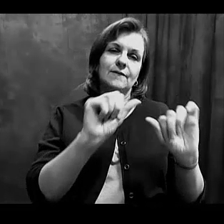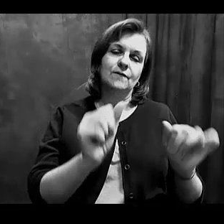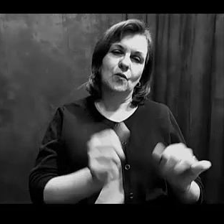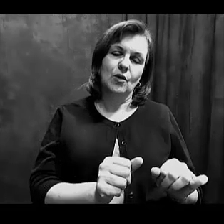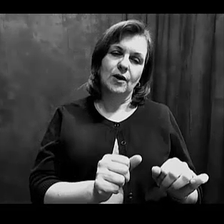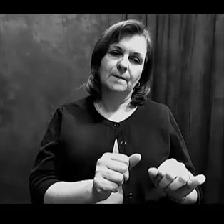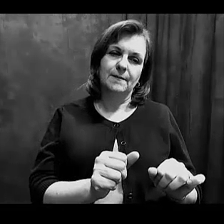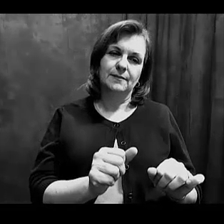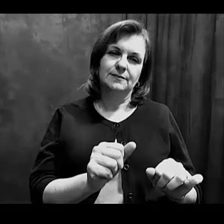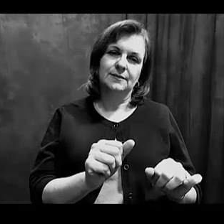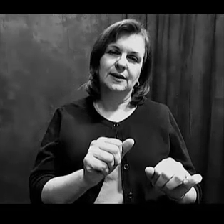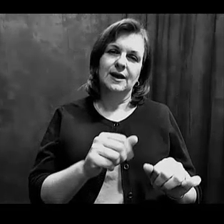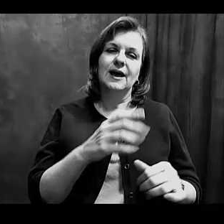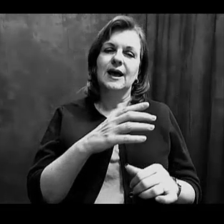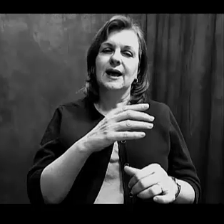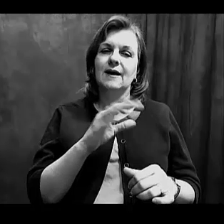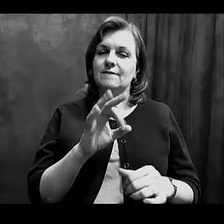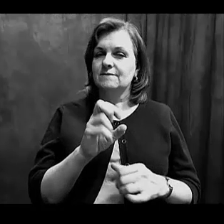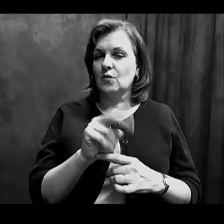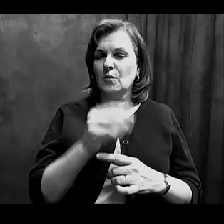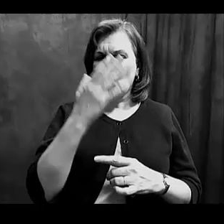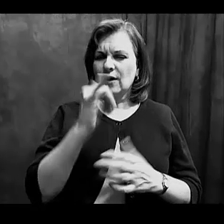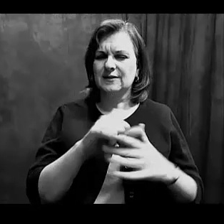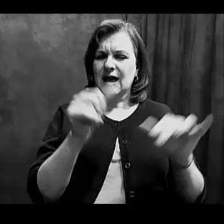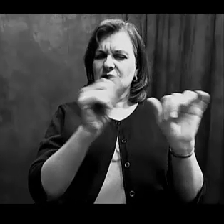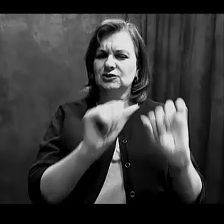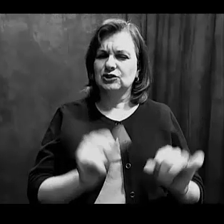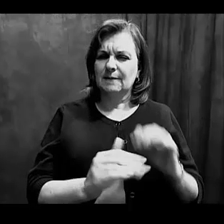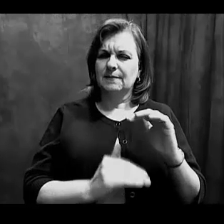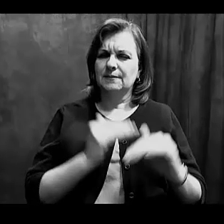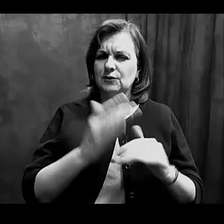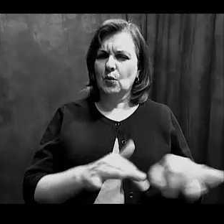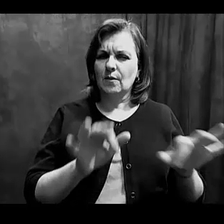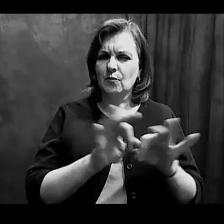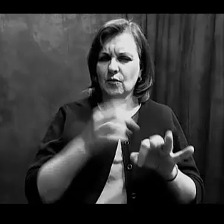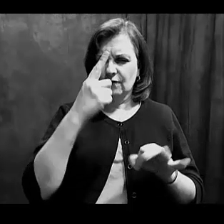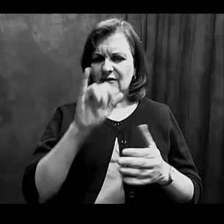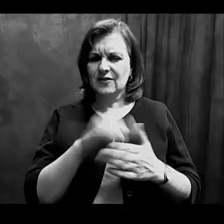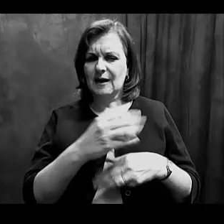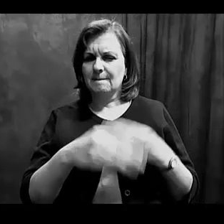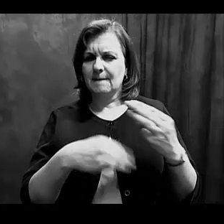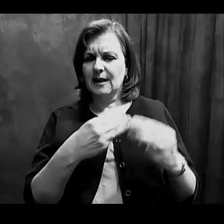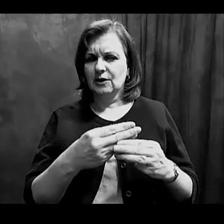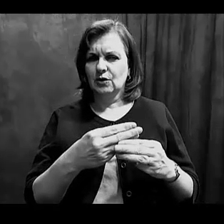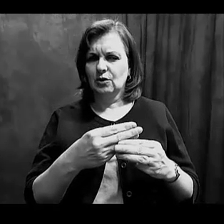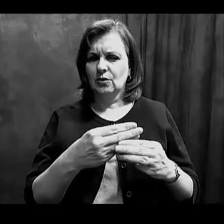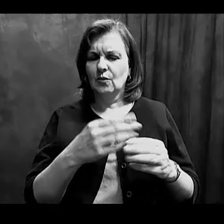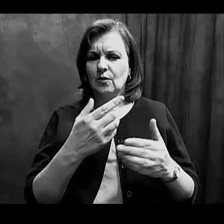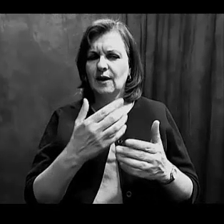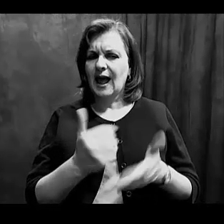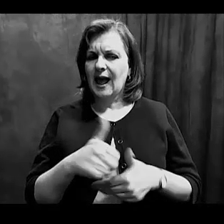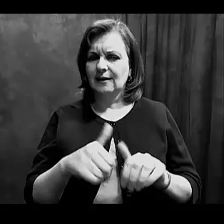the shape but then why is that shape so important for what that molecule is responsible for